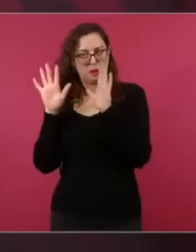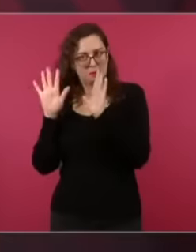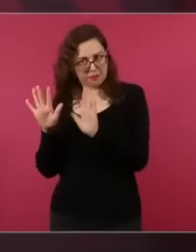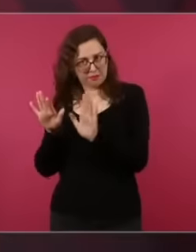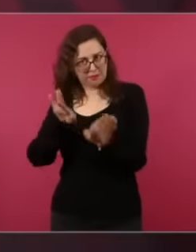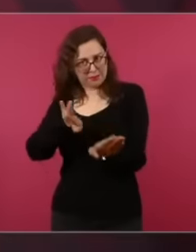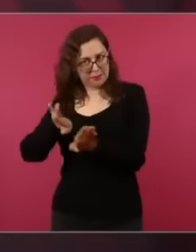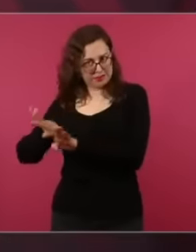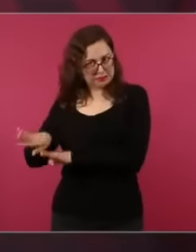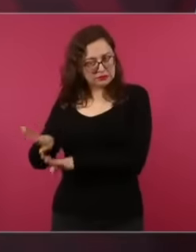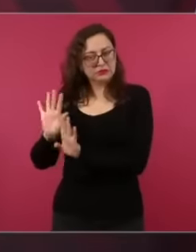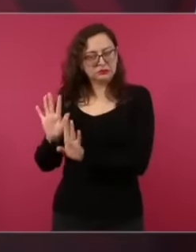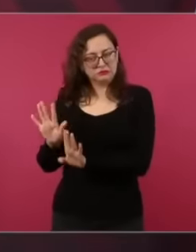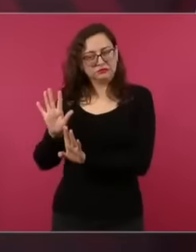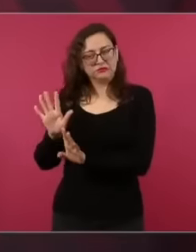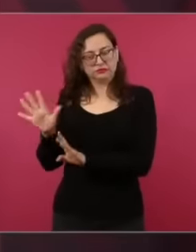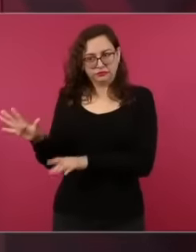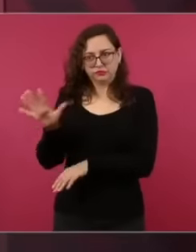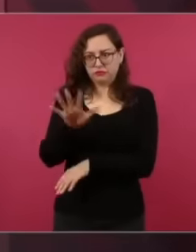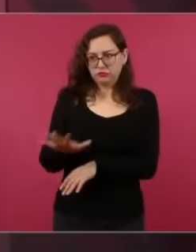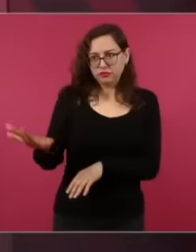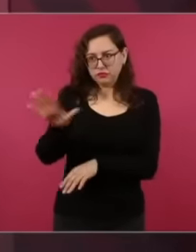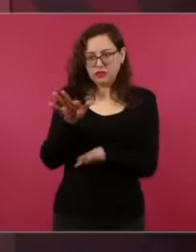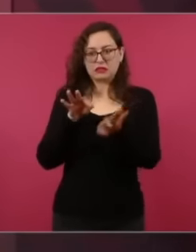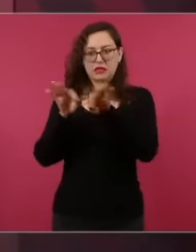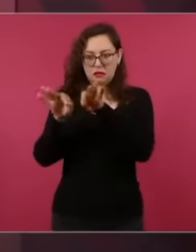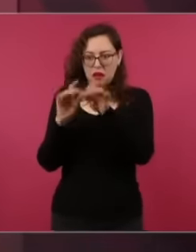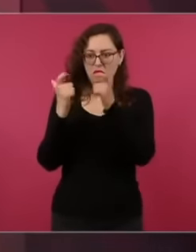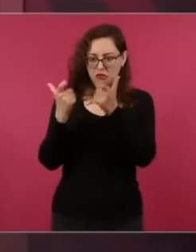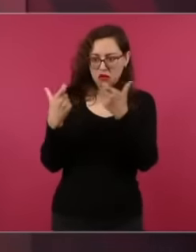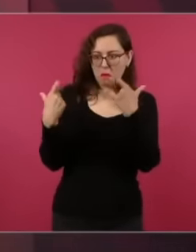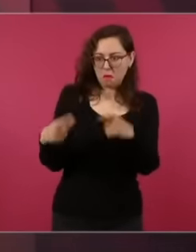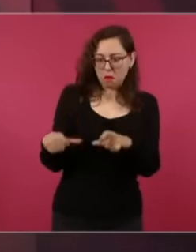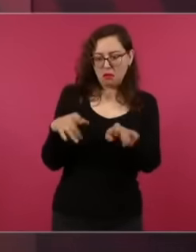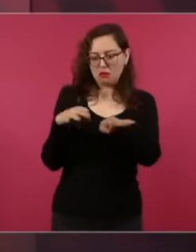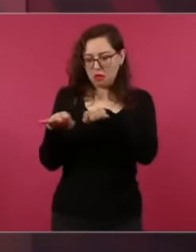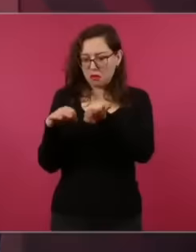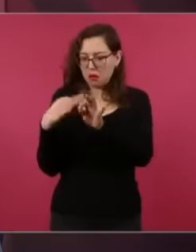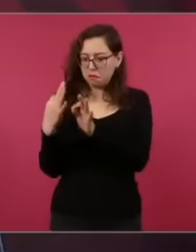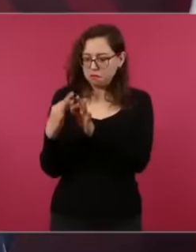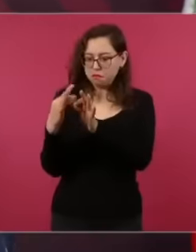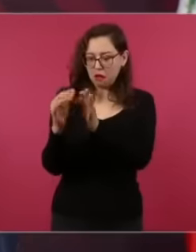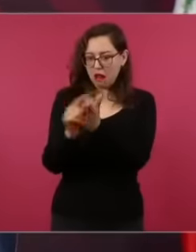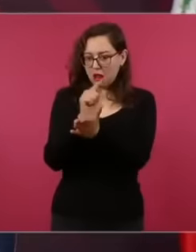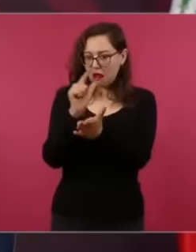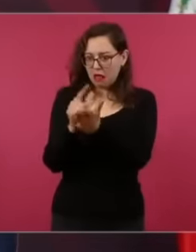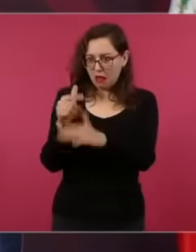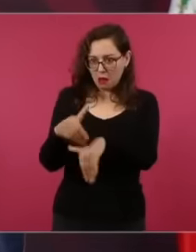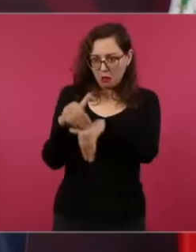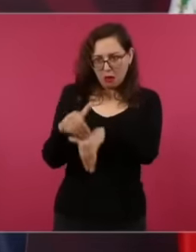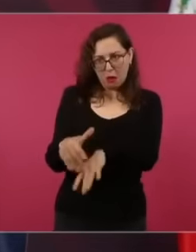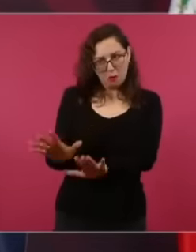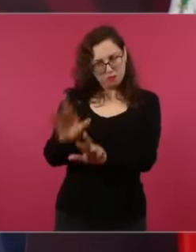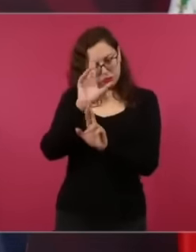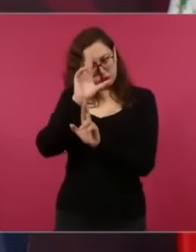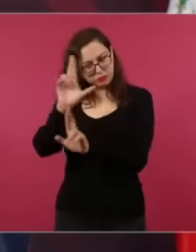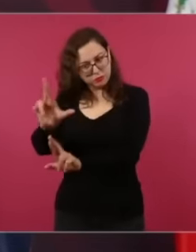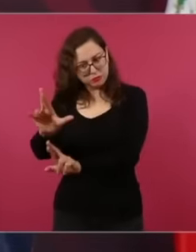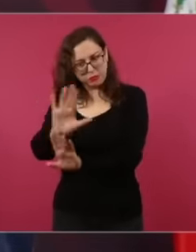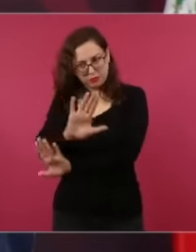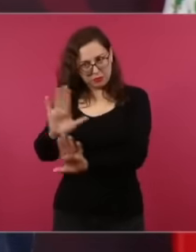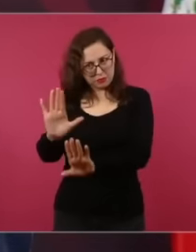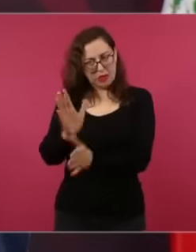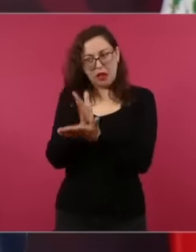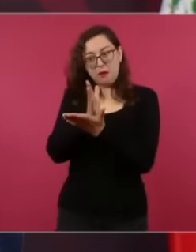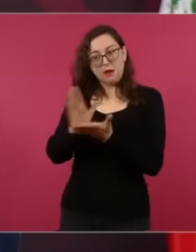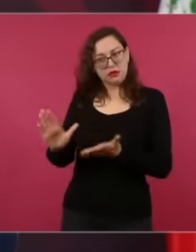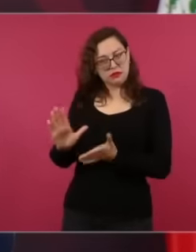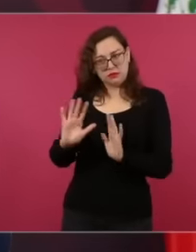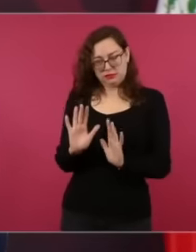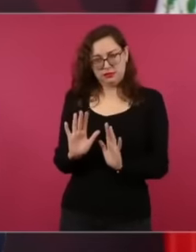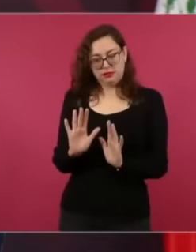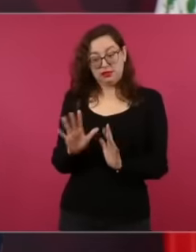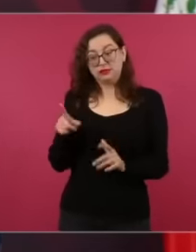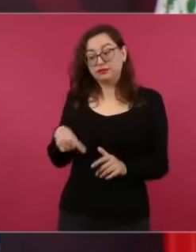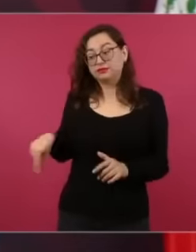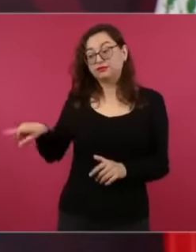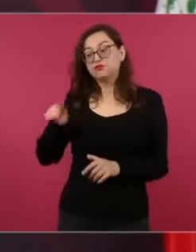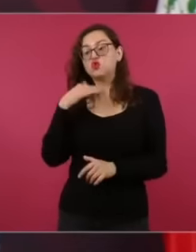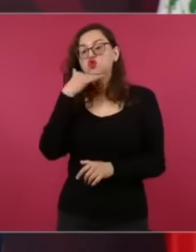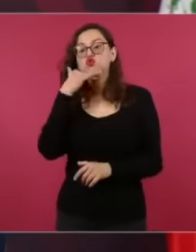respect we have to be against wealth bad life because that has done a lot of damage to